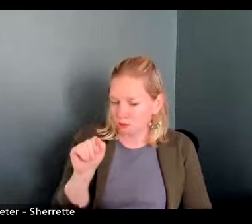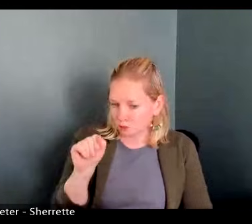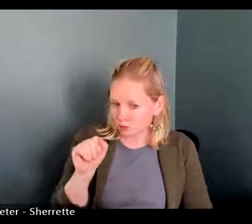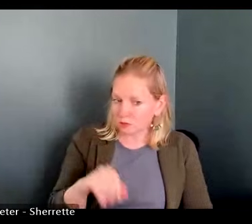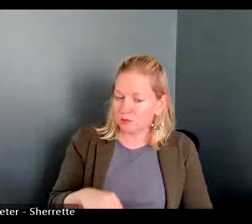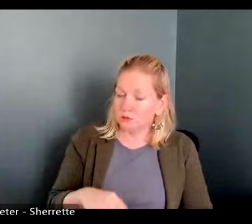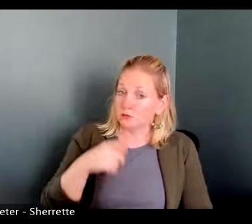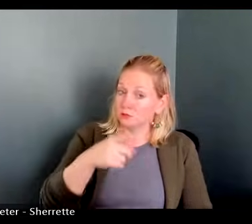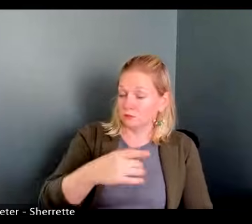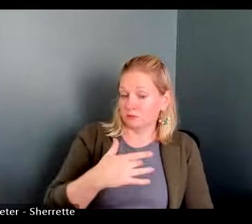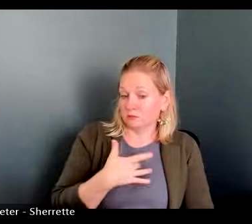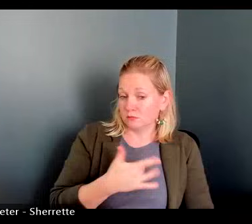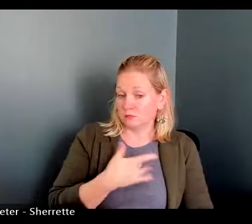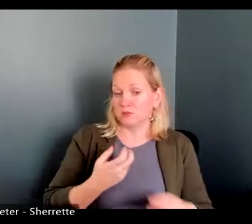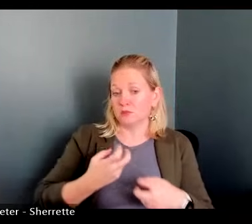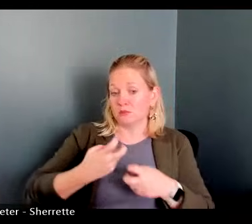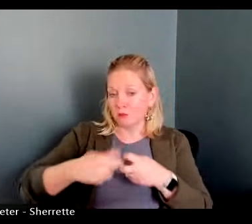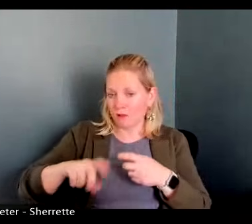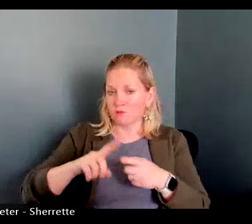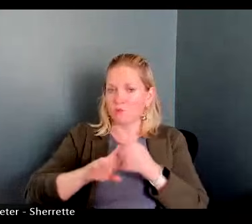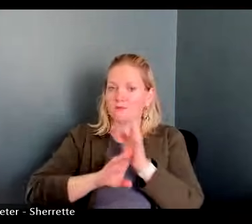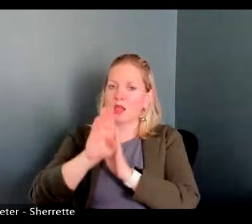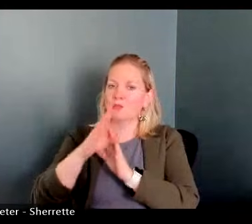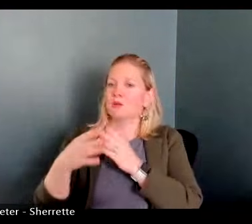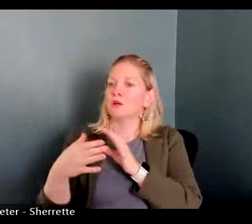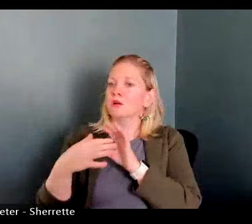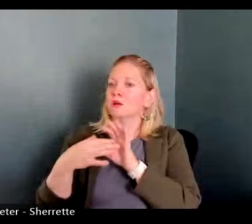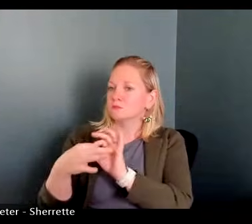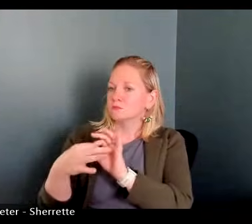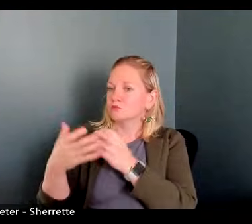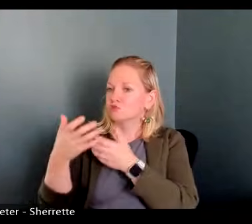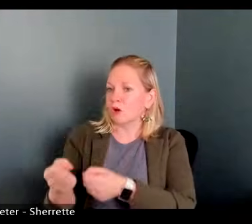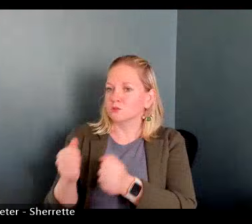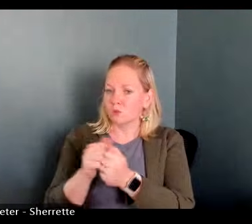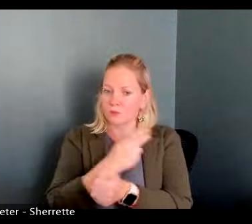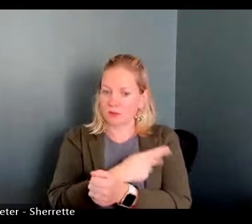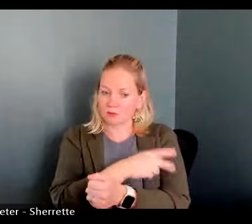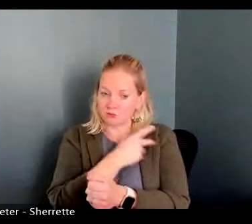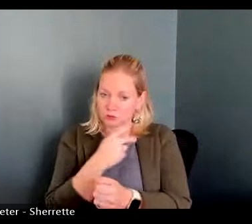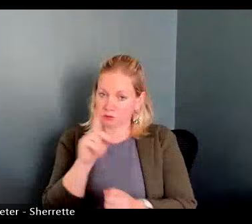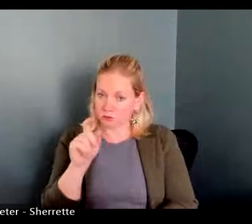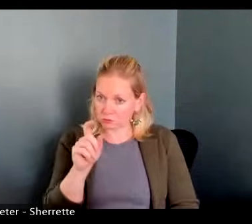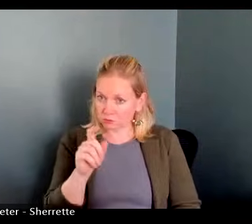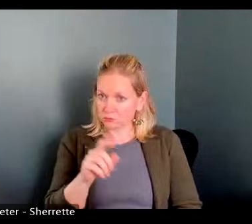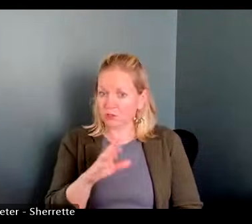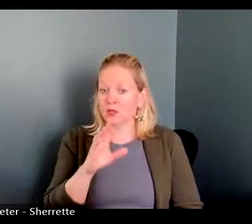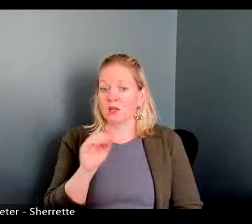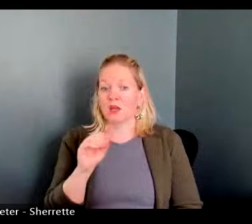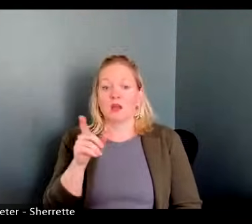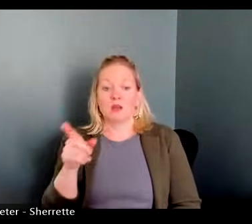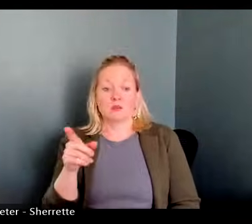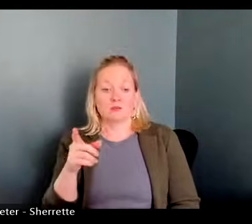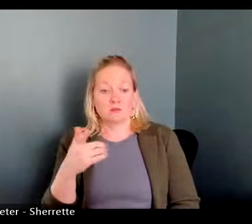And have more patients been inclined to consider transformative treatments as a result of increasing difficulty in obtaining medications to help them